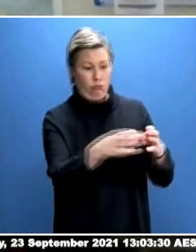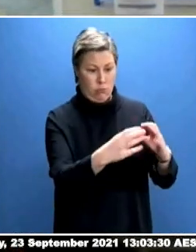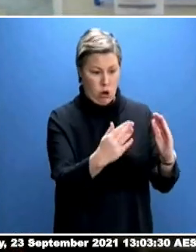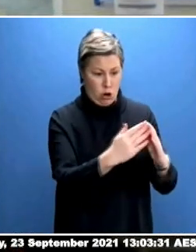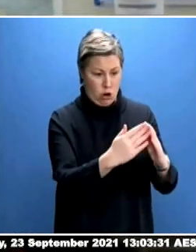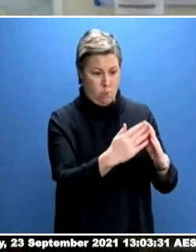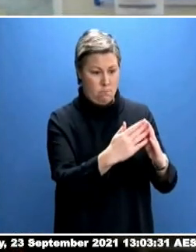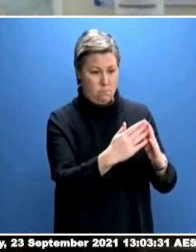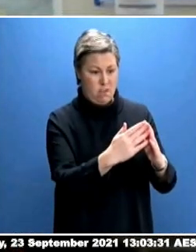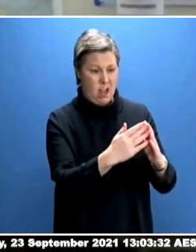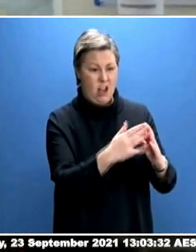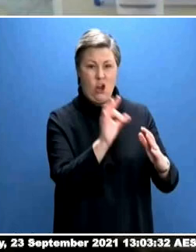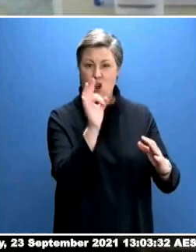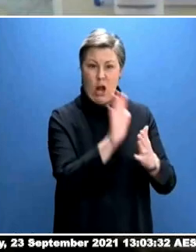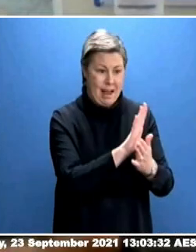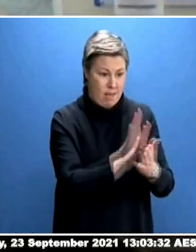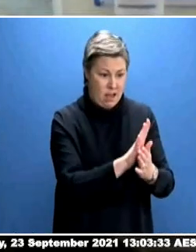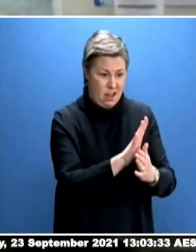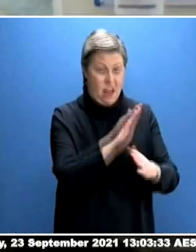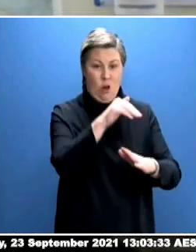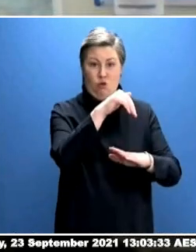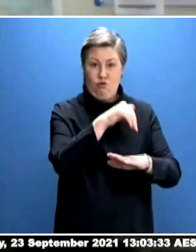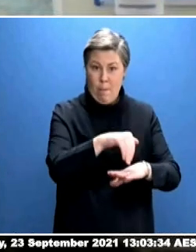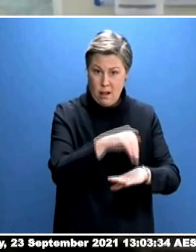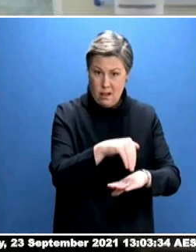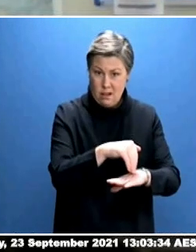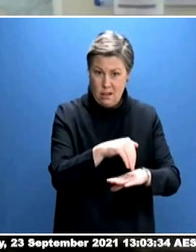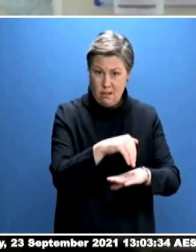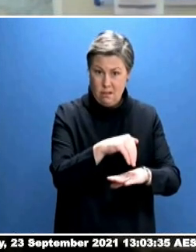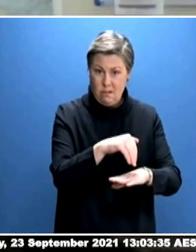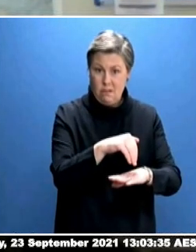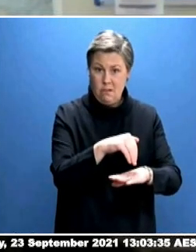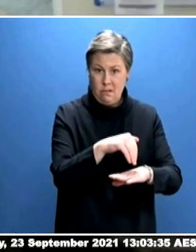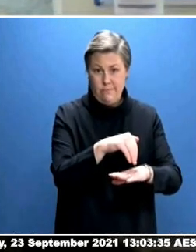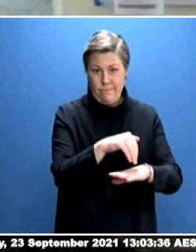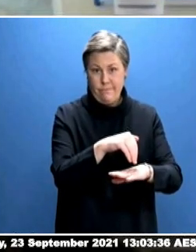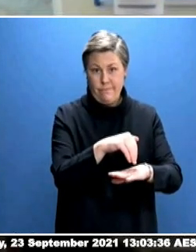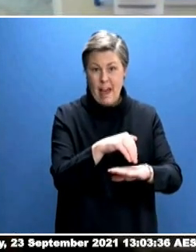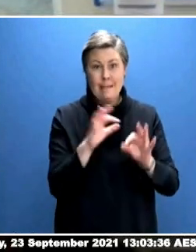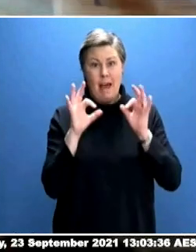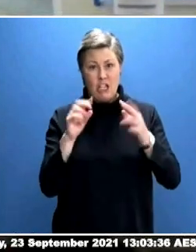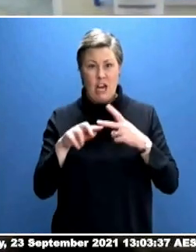and then, particularly when people that I know myself through professional and